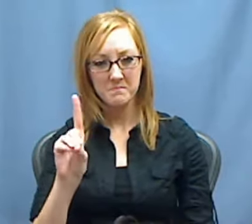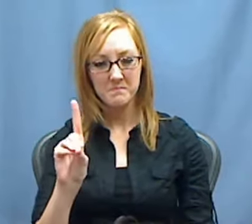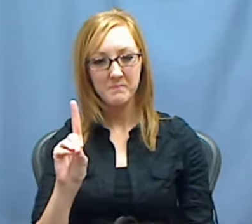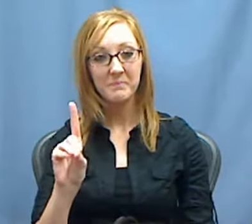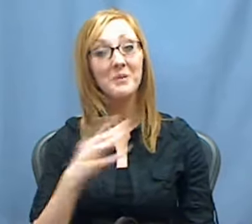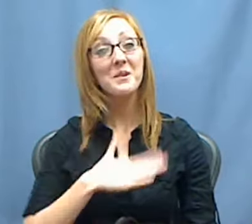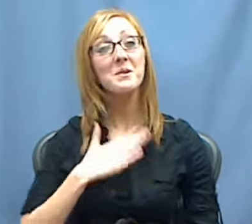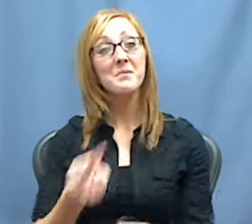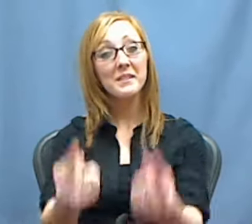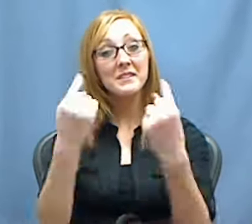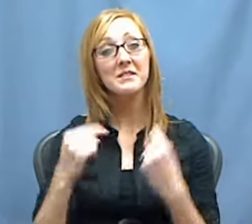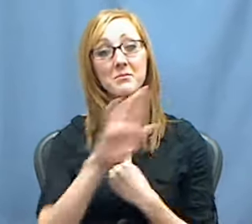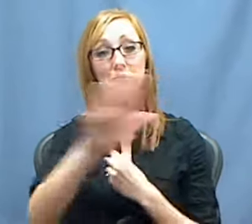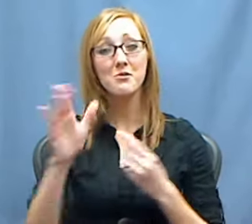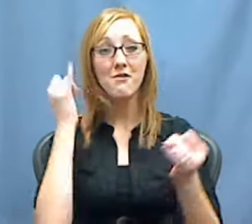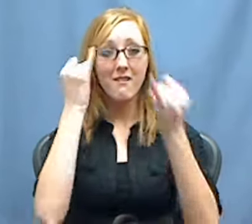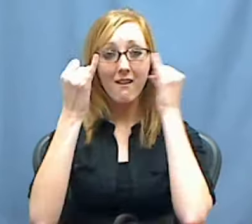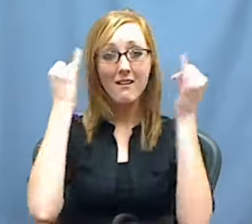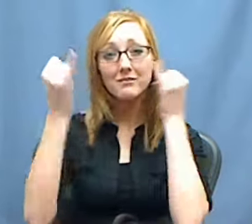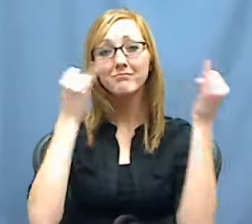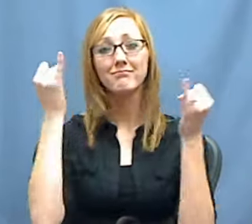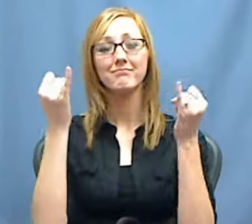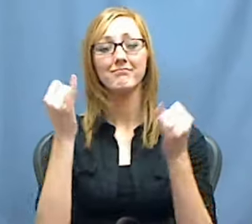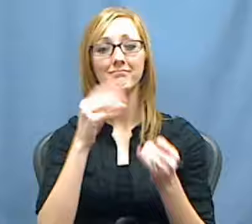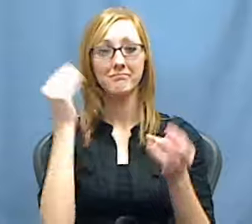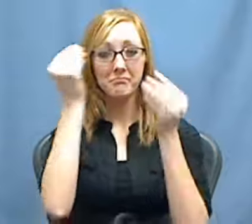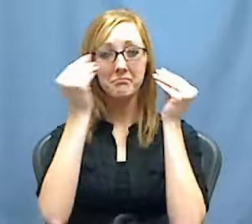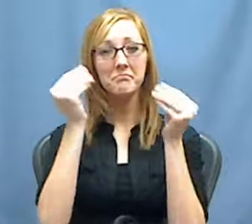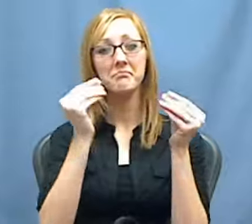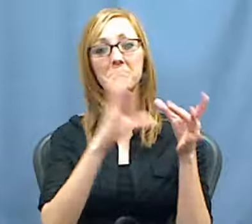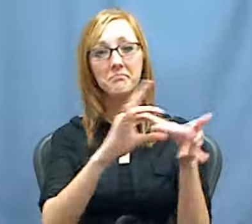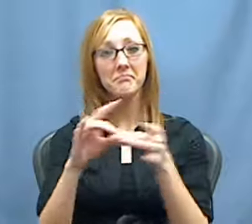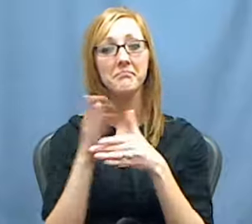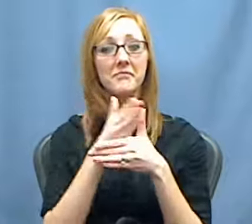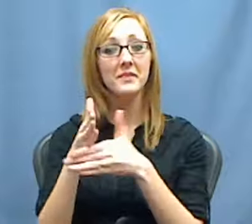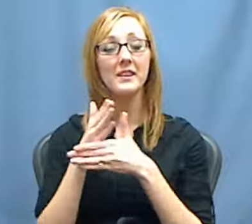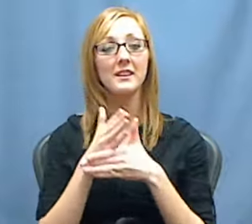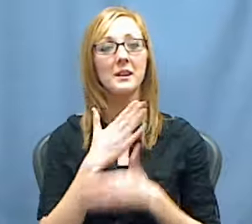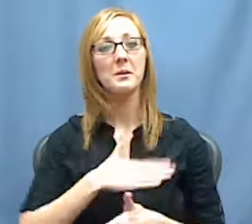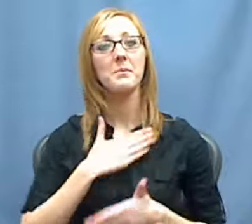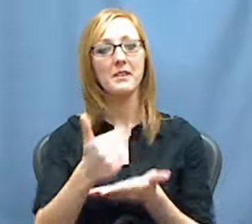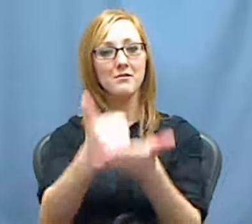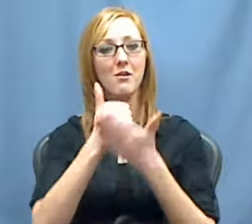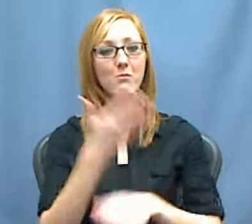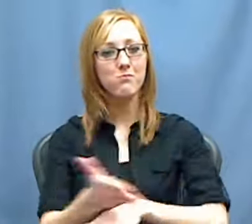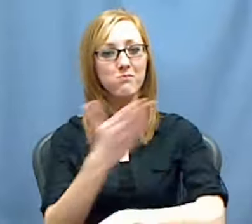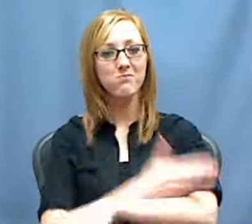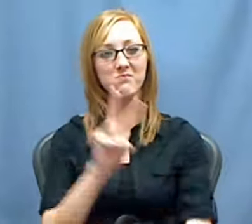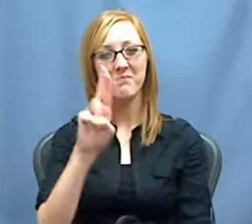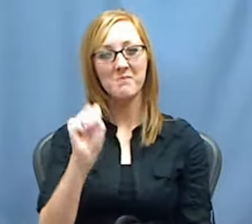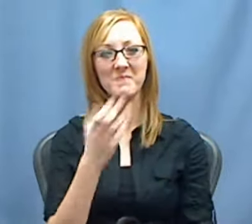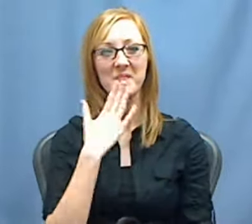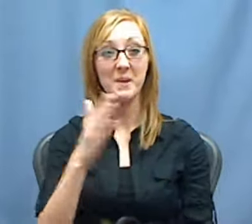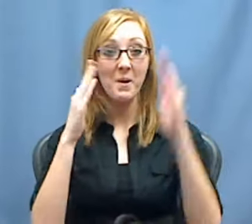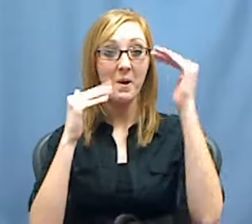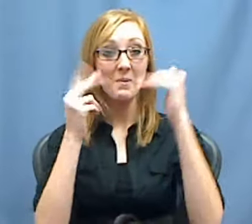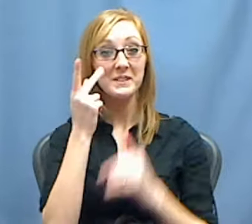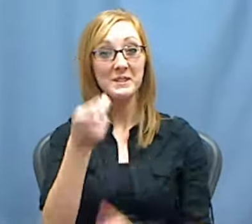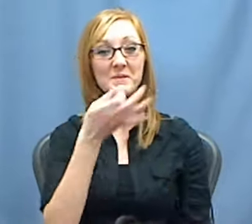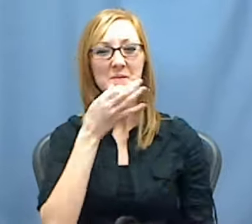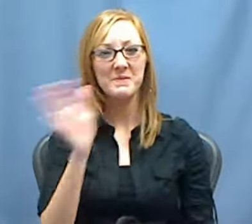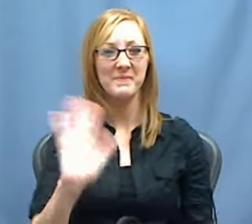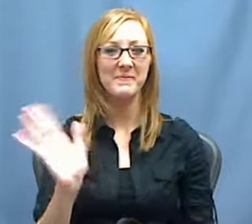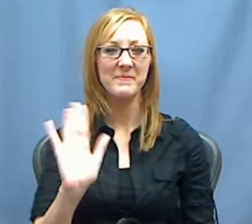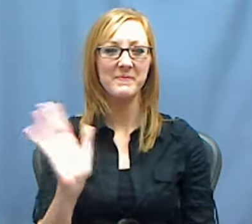Please come be a part of improving VRS by sharing your ideas, thoughts, and concerns! Thank you. Hope to see you soon!